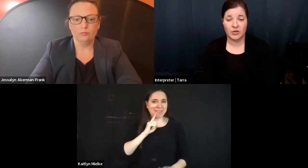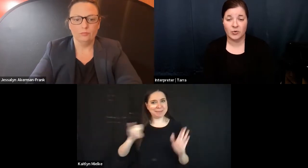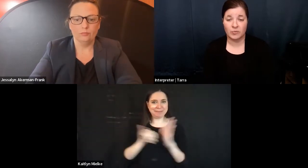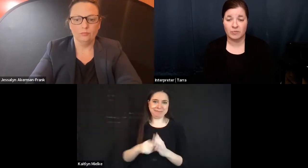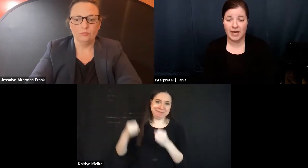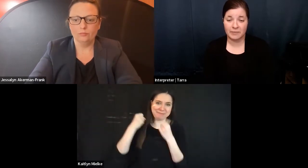We didn't know that I had a visual loss until about end of freshman year of college, which meant I was about 19,